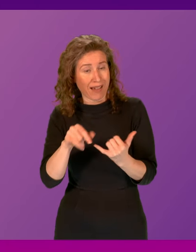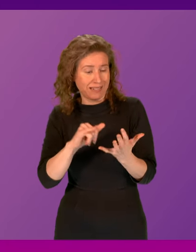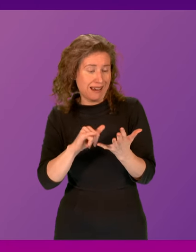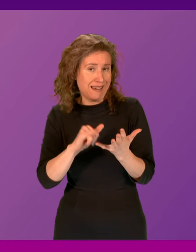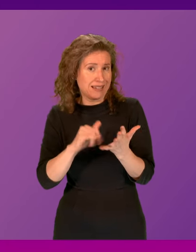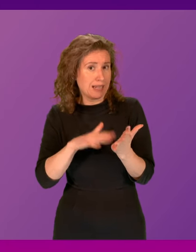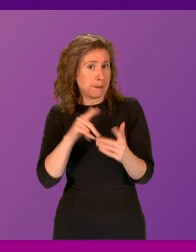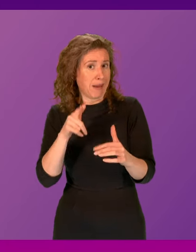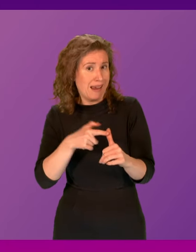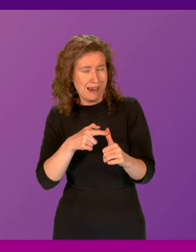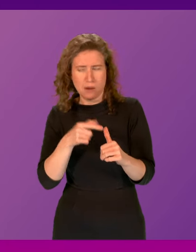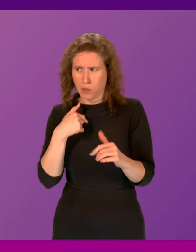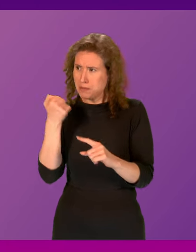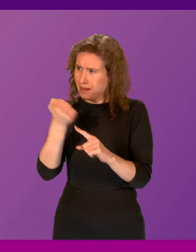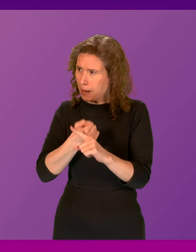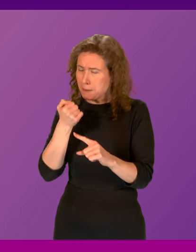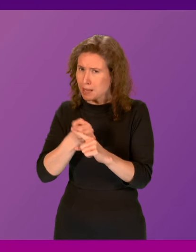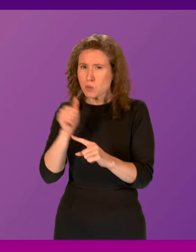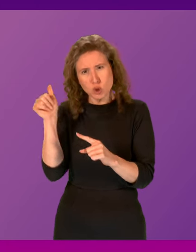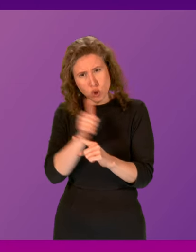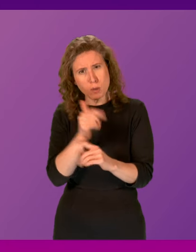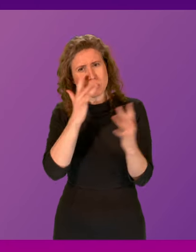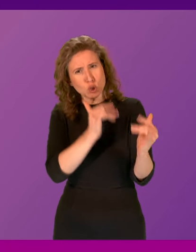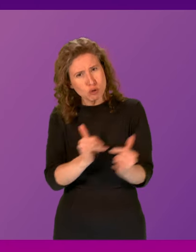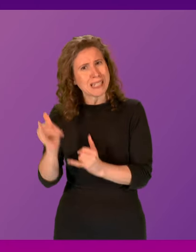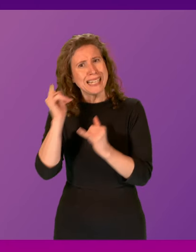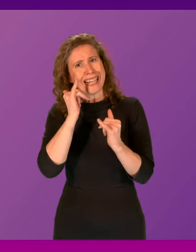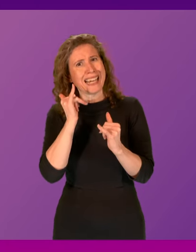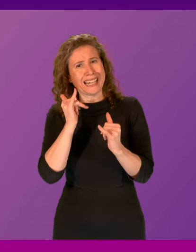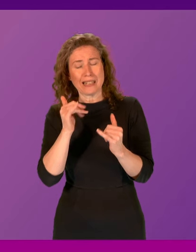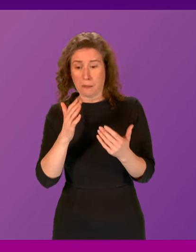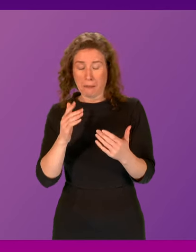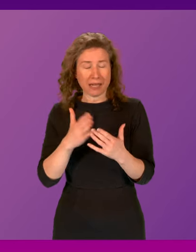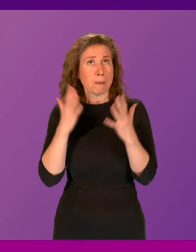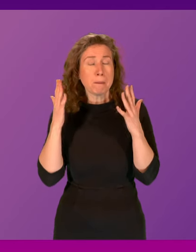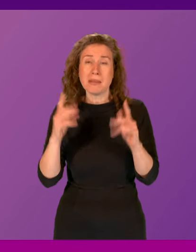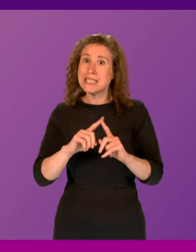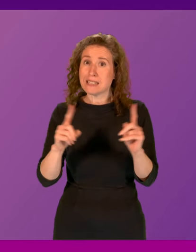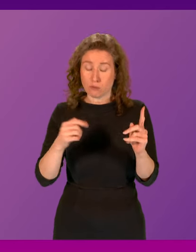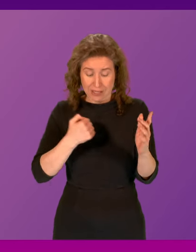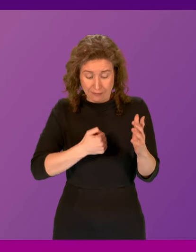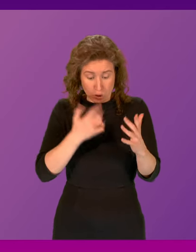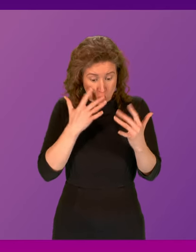for that screening for some time. It makes a real difference to the lives of newborn babies. Given that it now appears likely that there will be a UK pilot for SMA screening, does the First